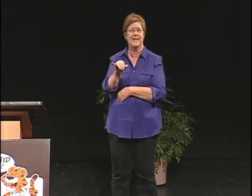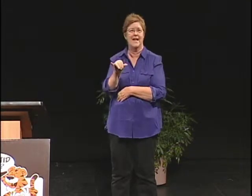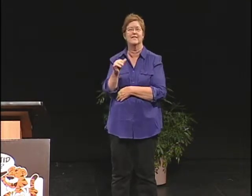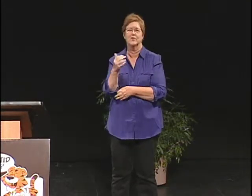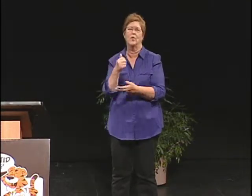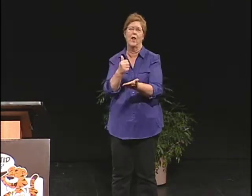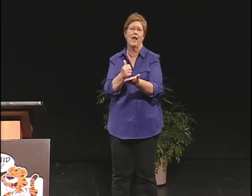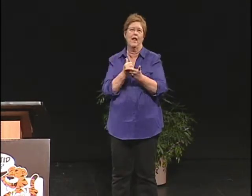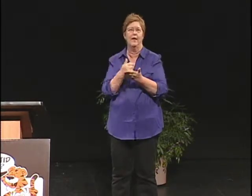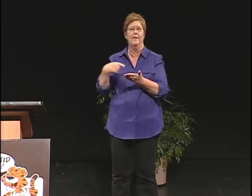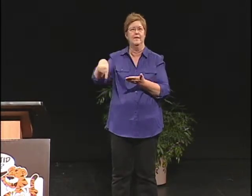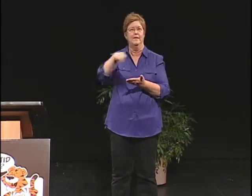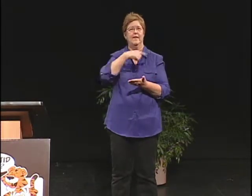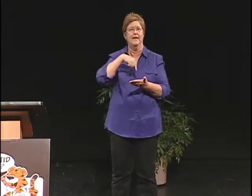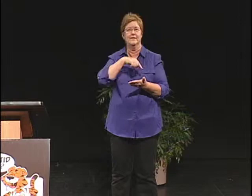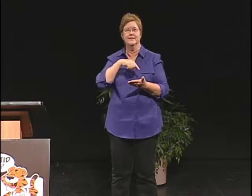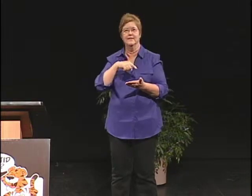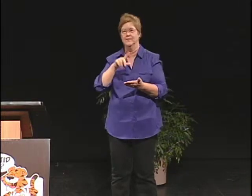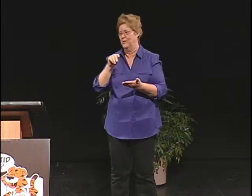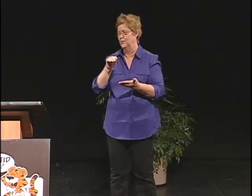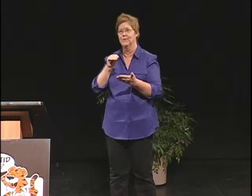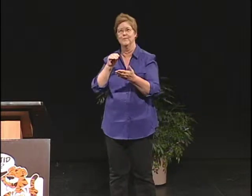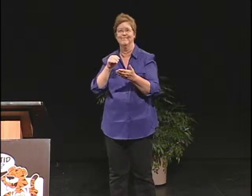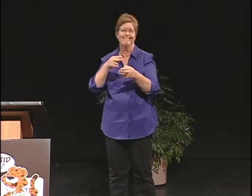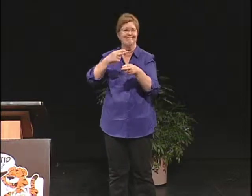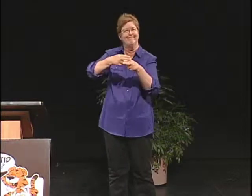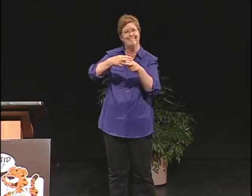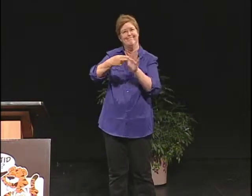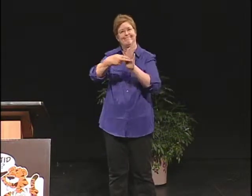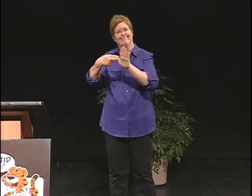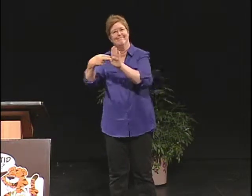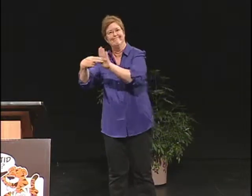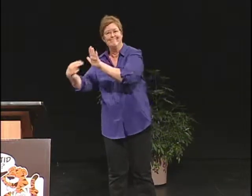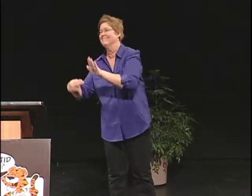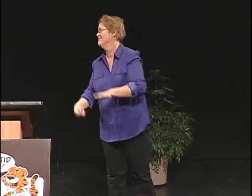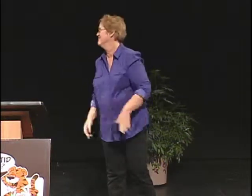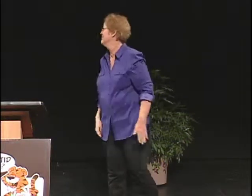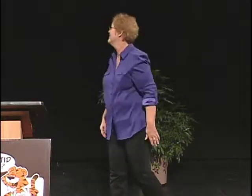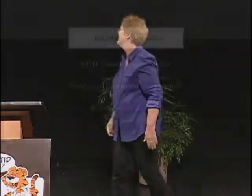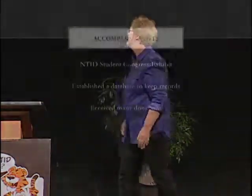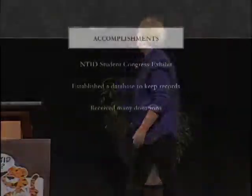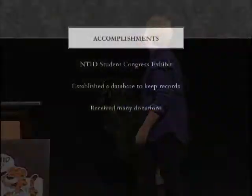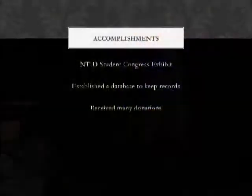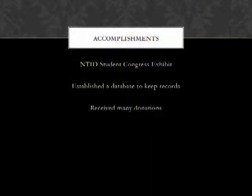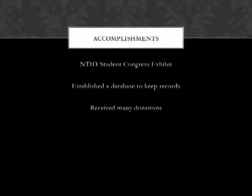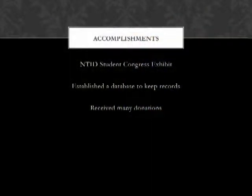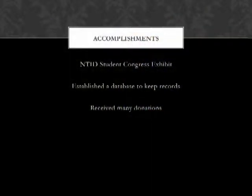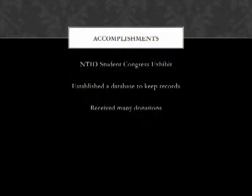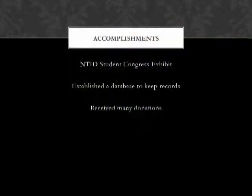We don't know what years some of these photographs were taken, and we're looking to make sure that we are able to capture that and archive it.